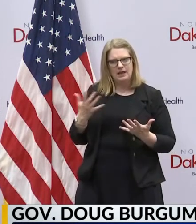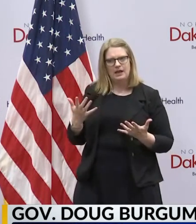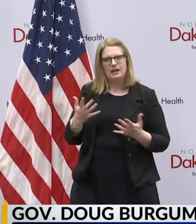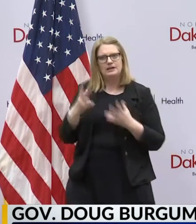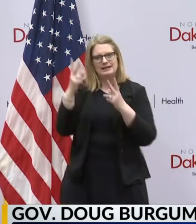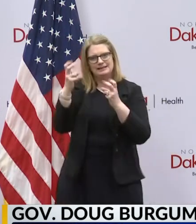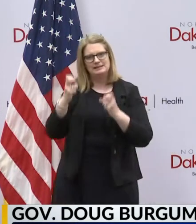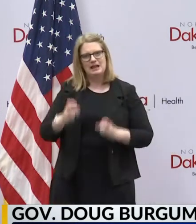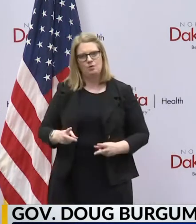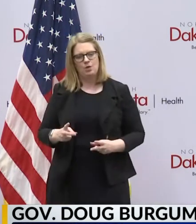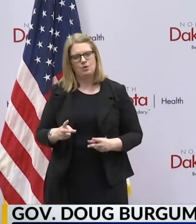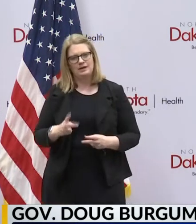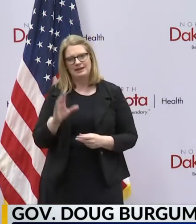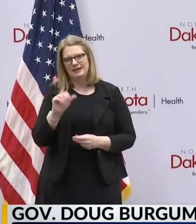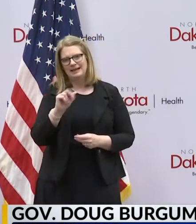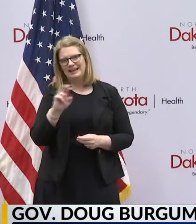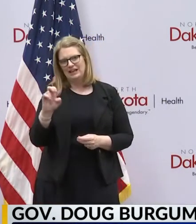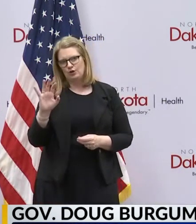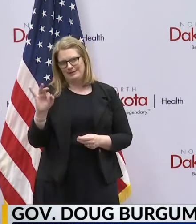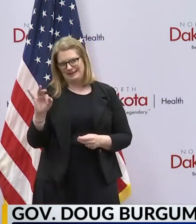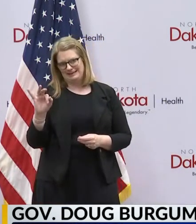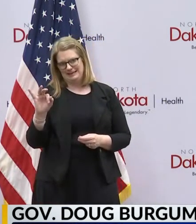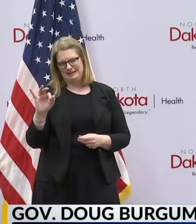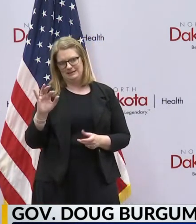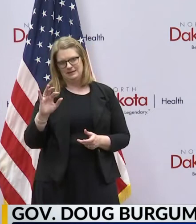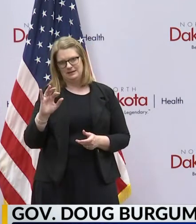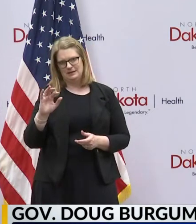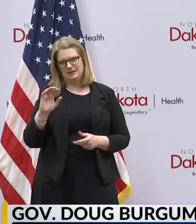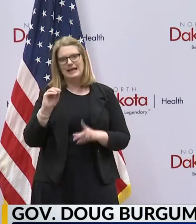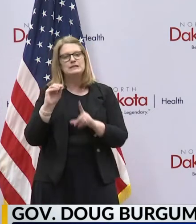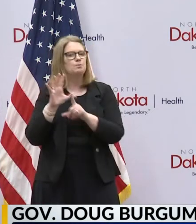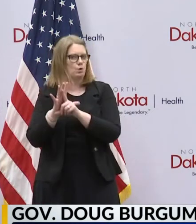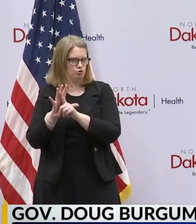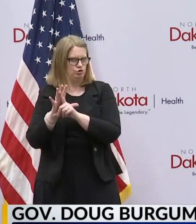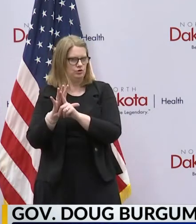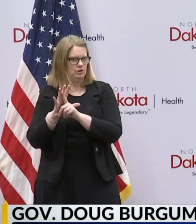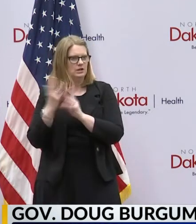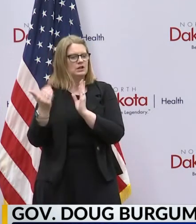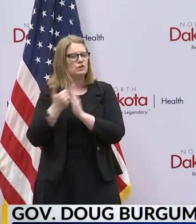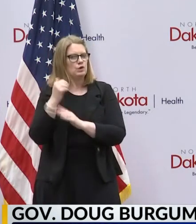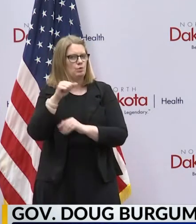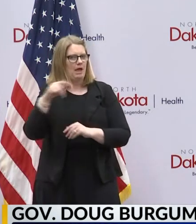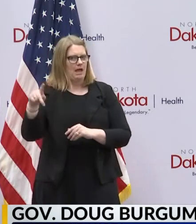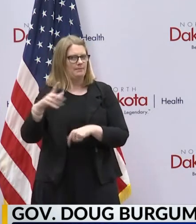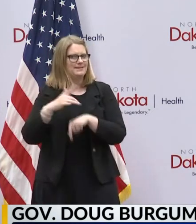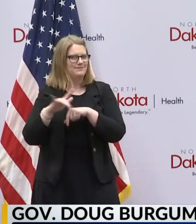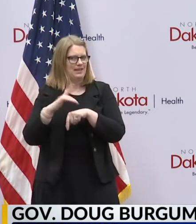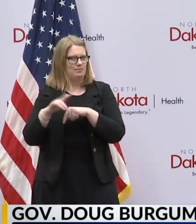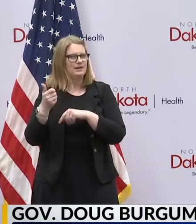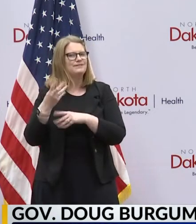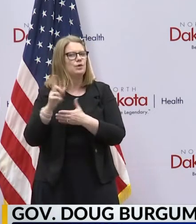INVESTIGATING AND LOOKING AT AND DOWNLOADING CARE 19 TODAY, AND DOWNLOADING CARE 19 EXPOSURE,